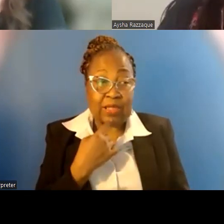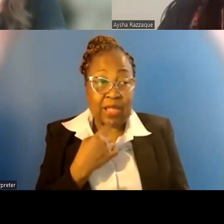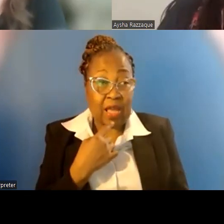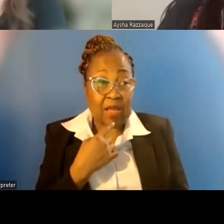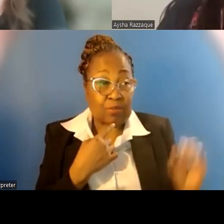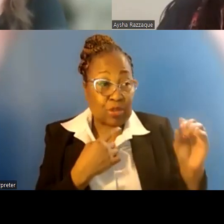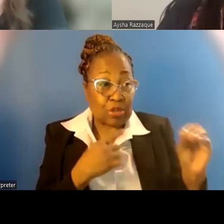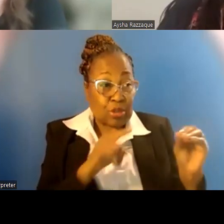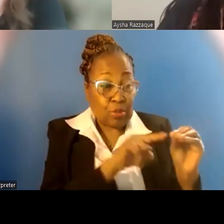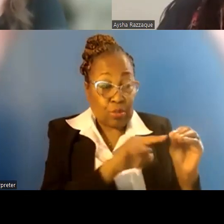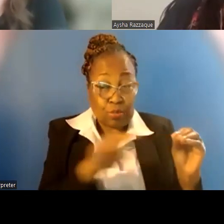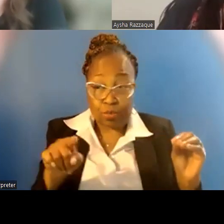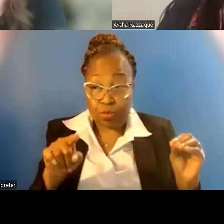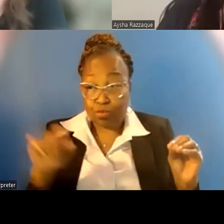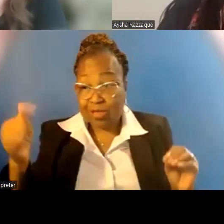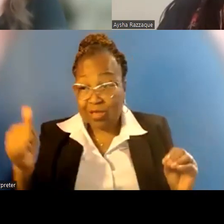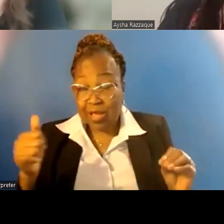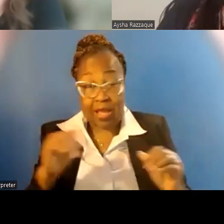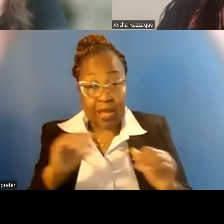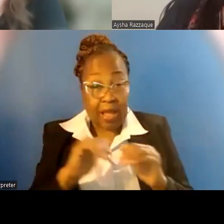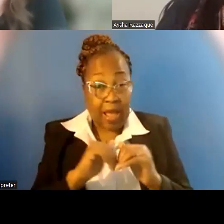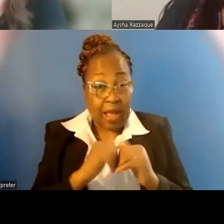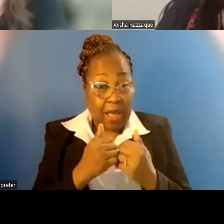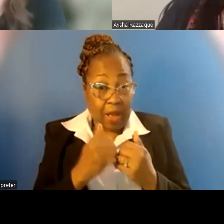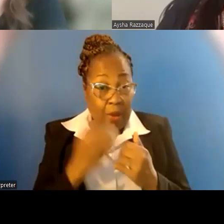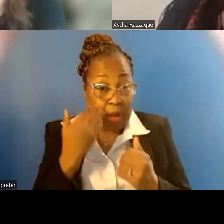of how knowledgeable I was about disability justice, I was maybe a two.